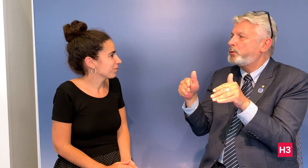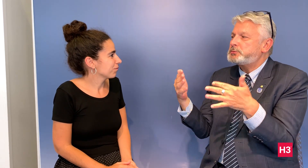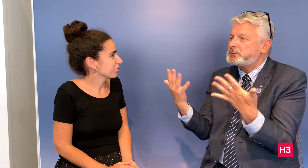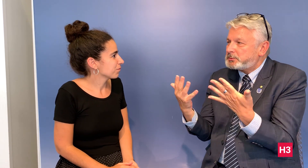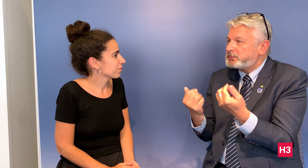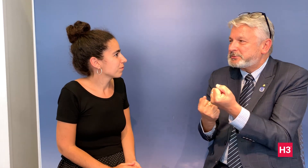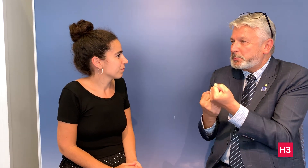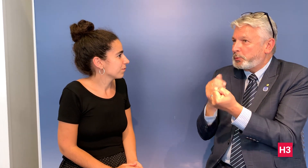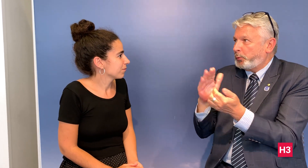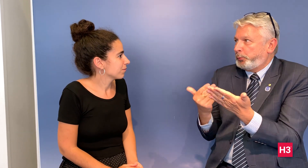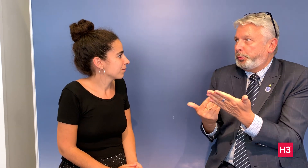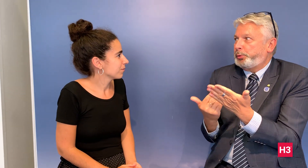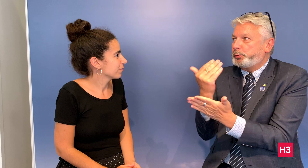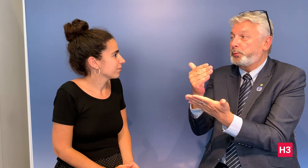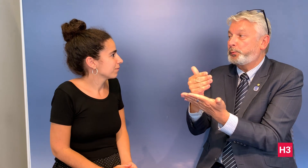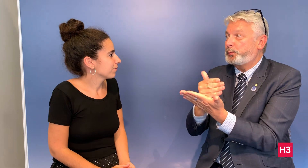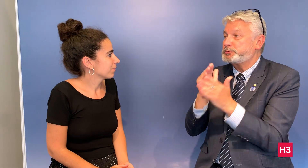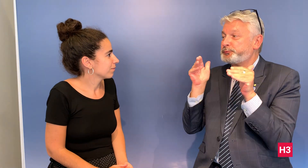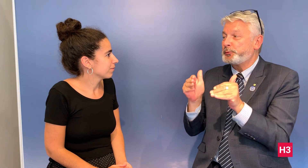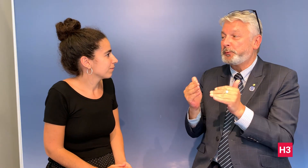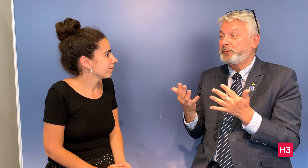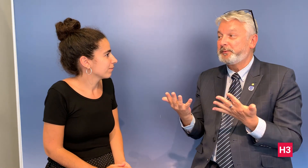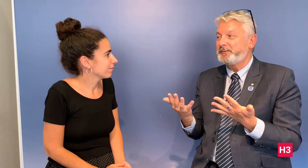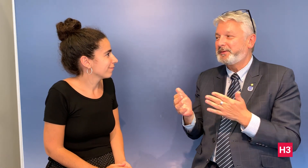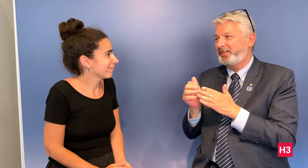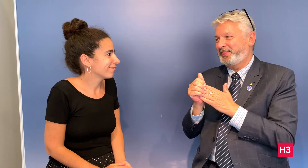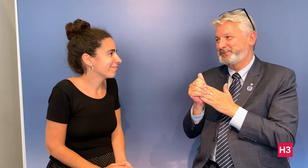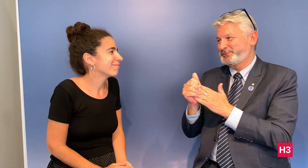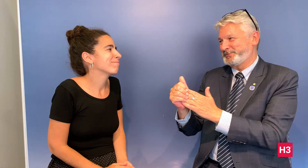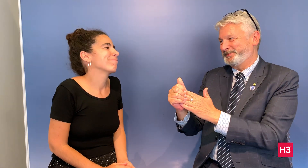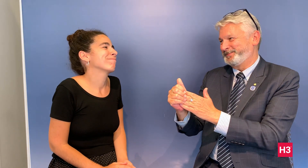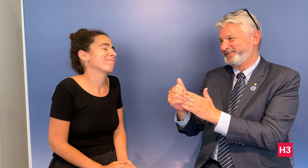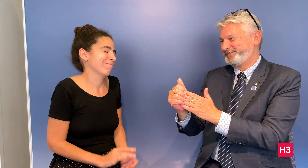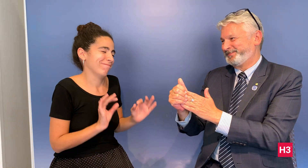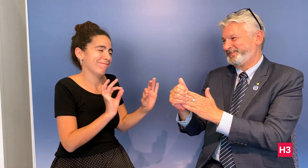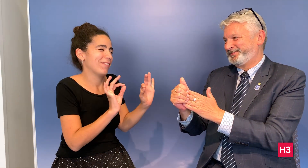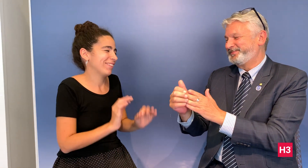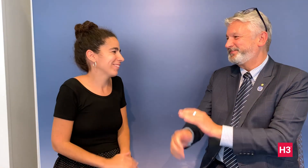I will be focusing on their new Leadership program.